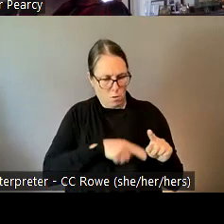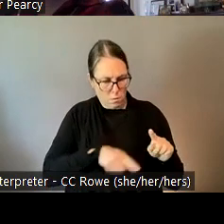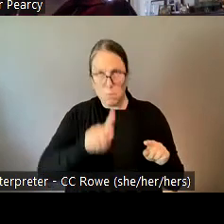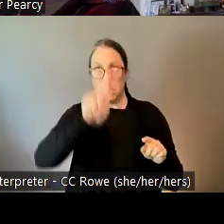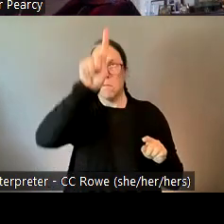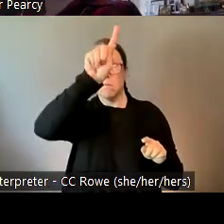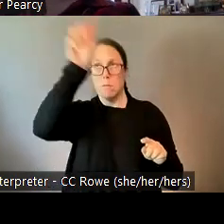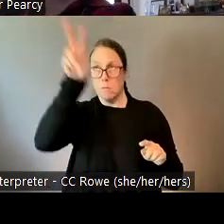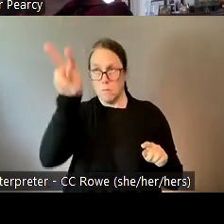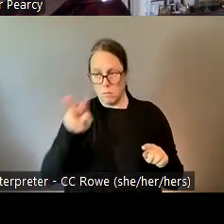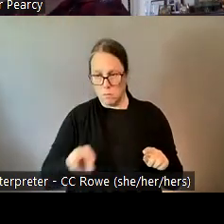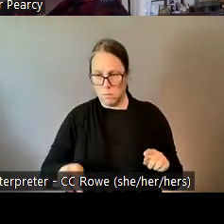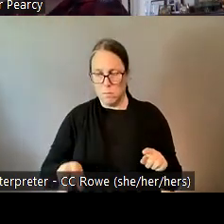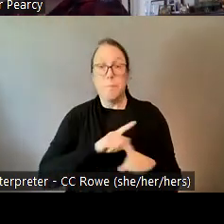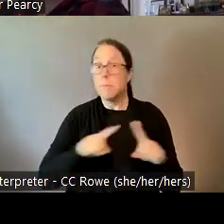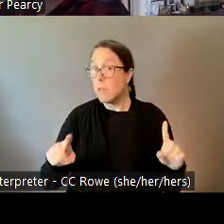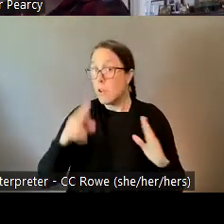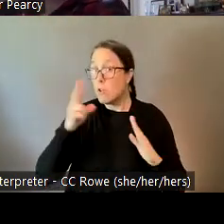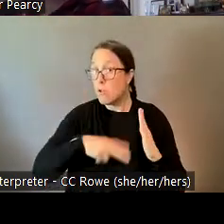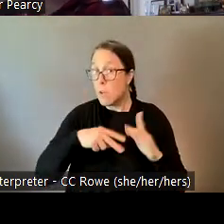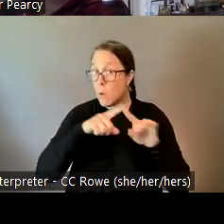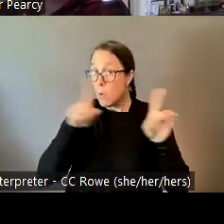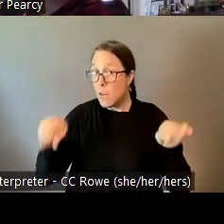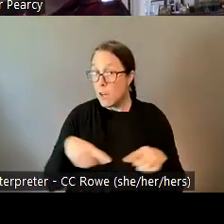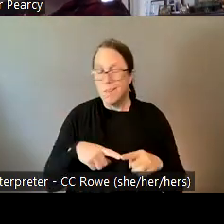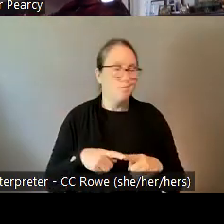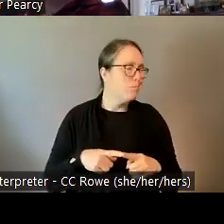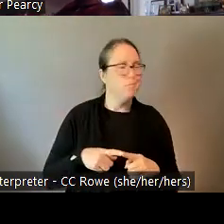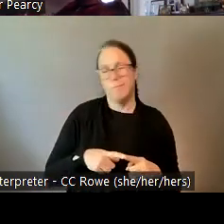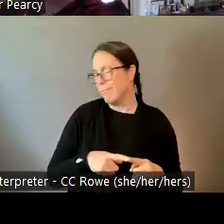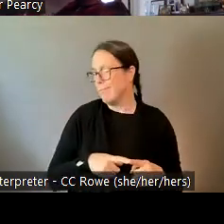However, a screen reader is not going to necessarily know